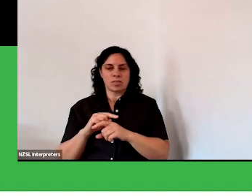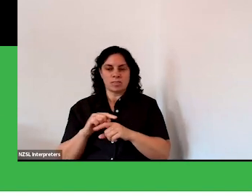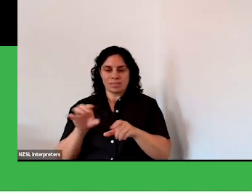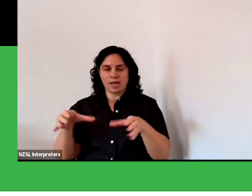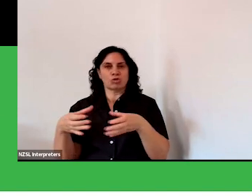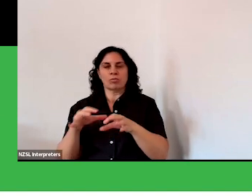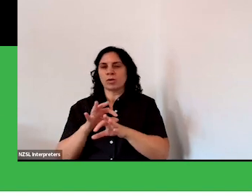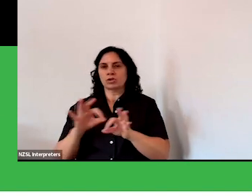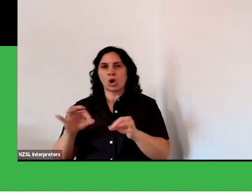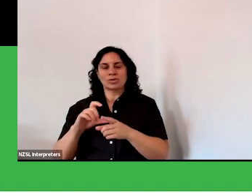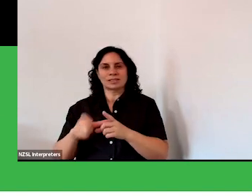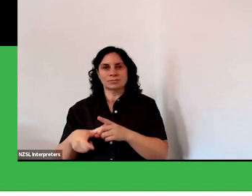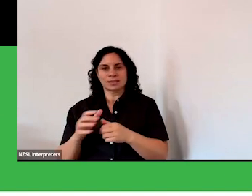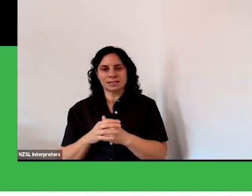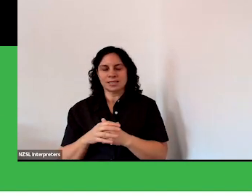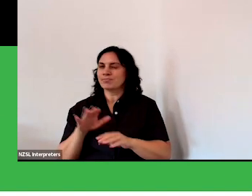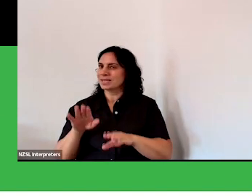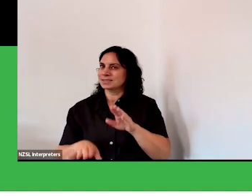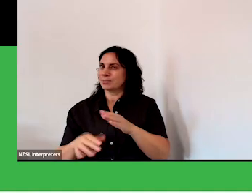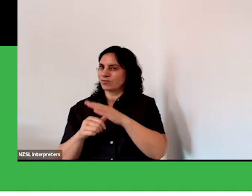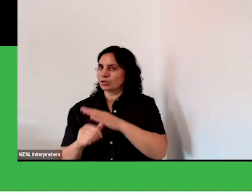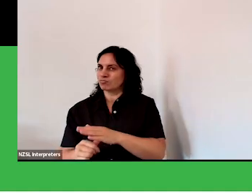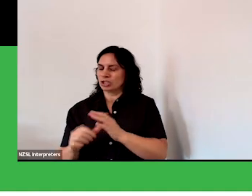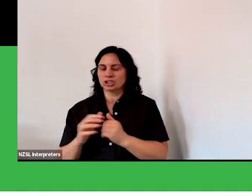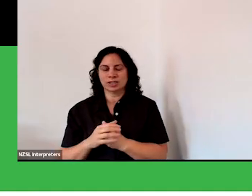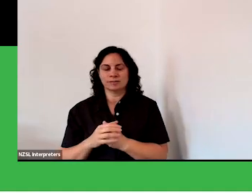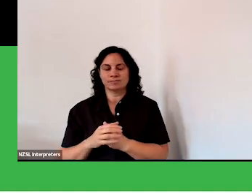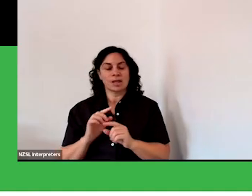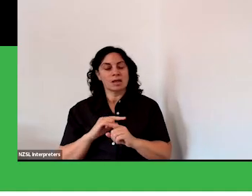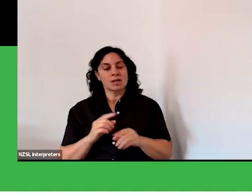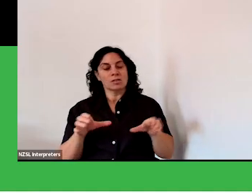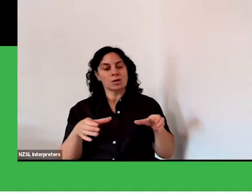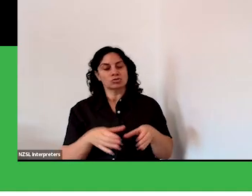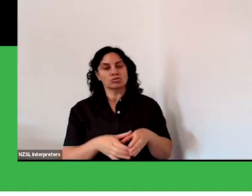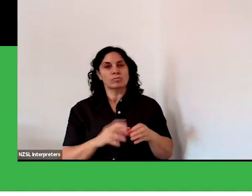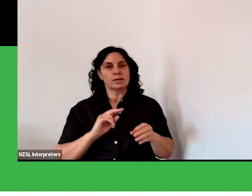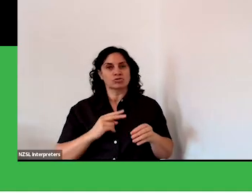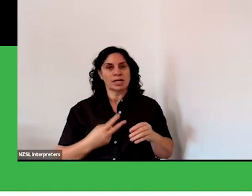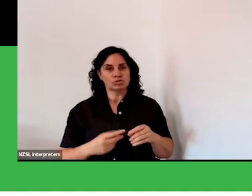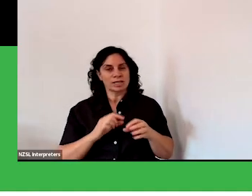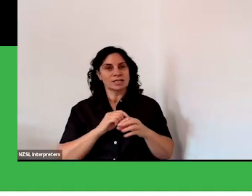Again, this was similar for depression. We saw that those who identified as transgender, non-binary, unsure or as